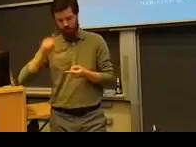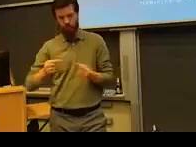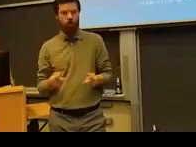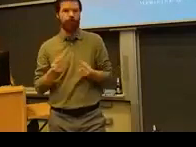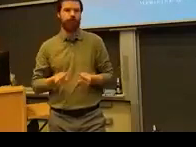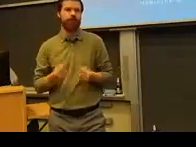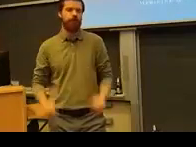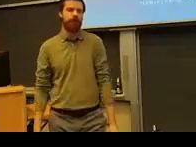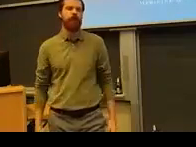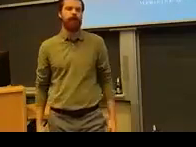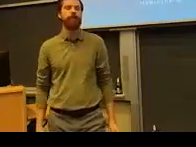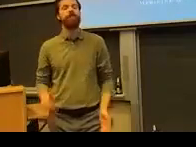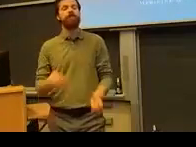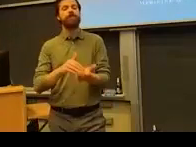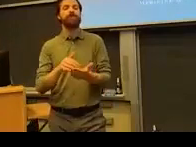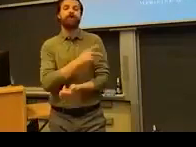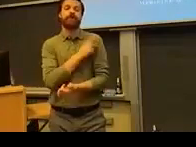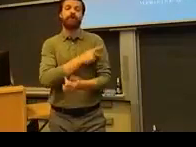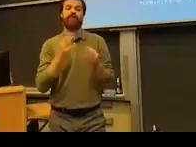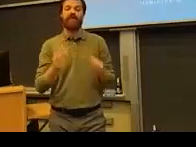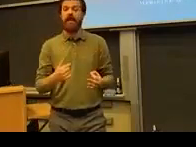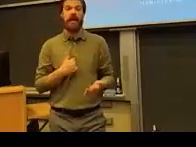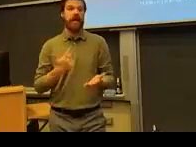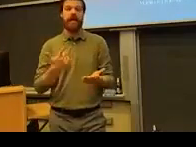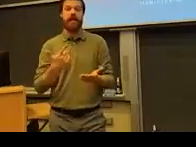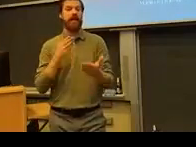lot of the times even if the patient is deciding to leave maybe against medical advice or patient